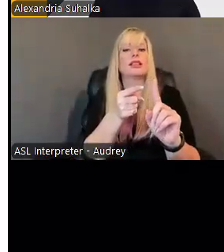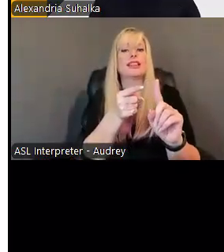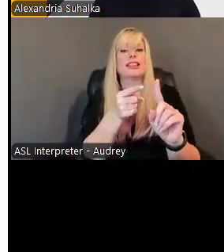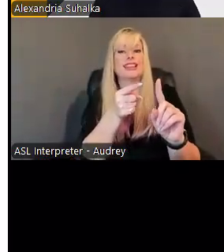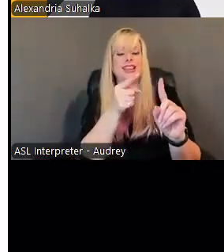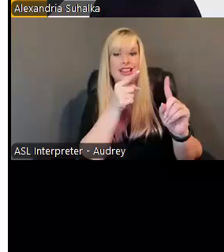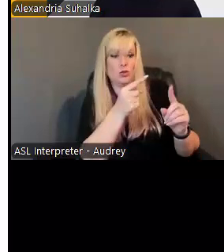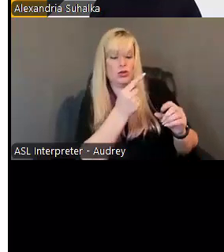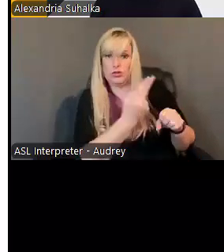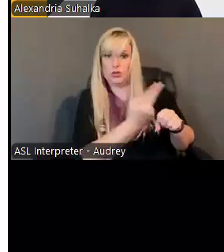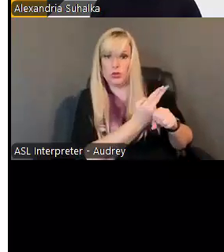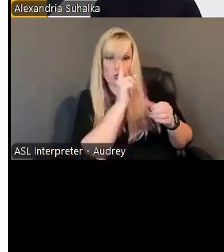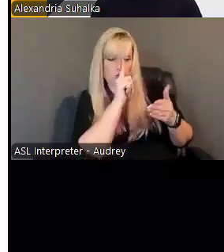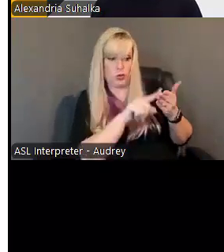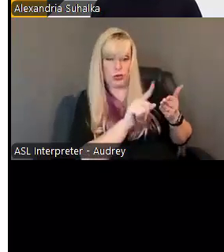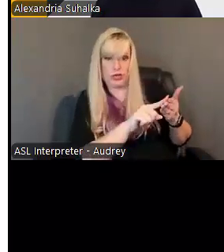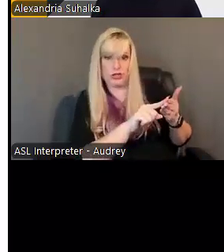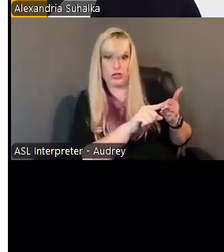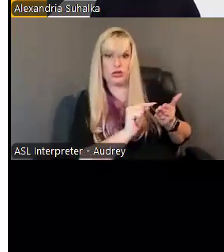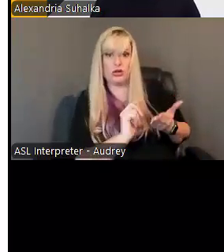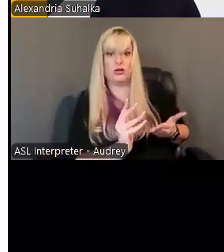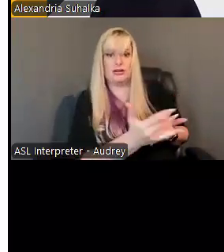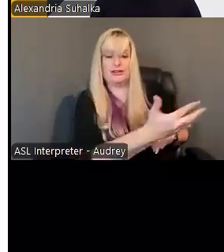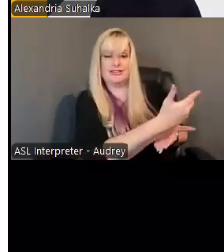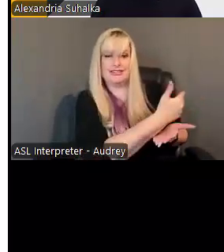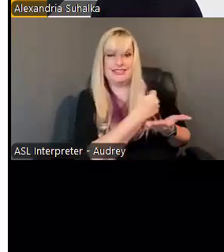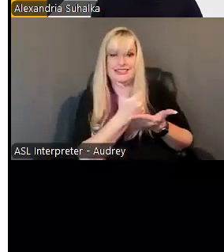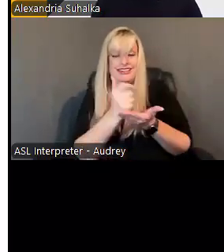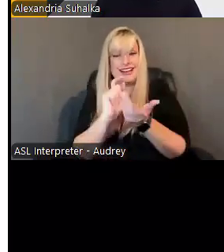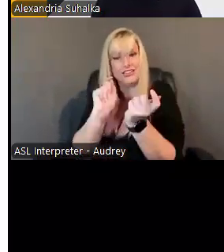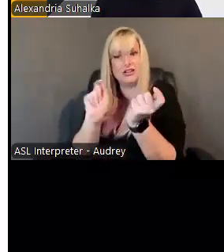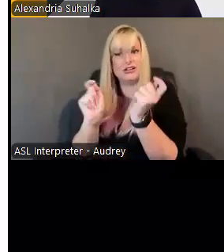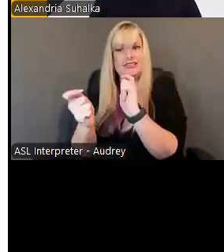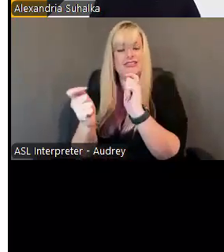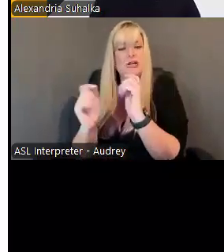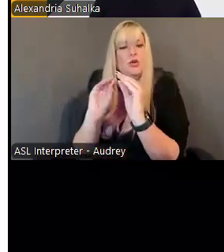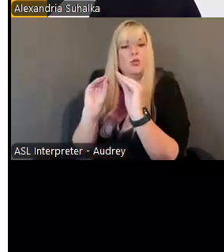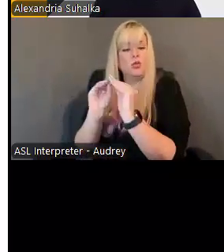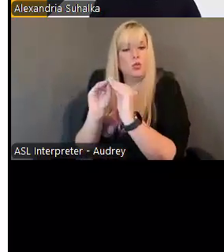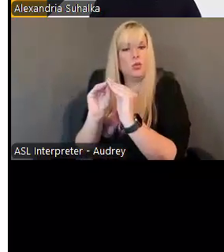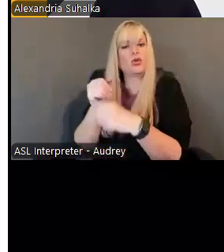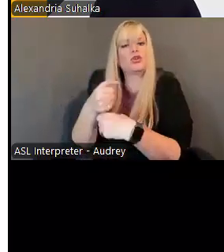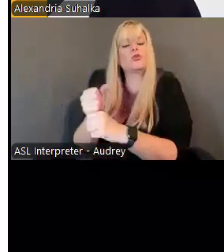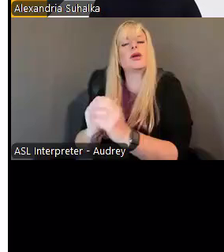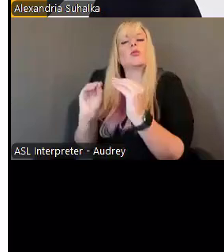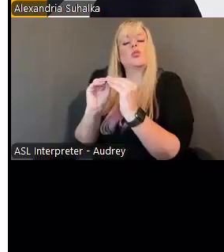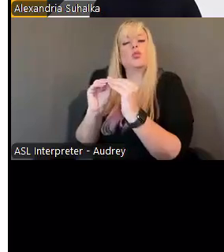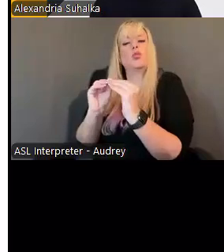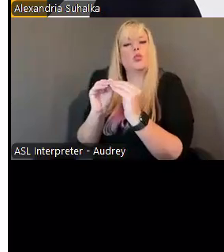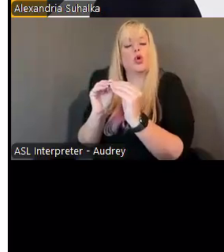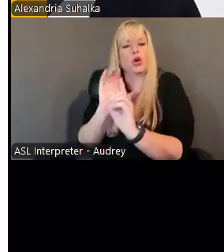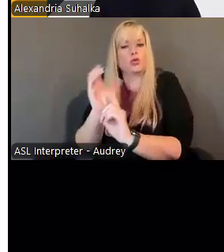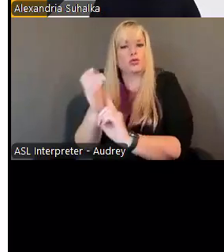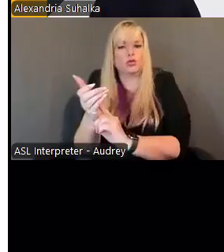we did and now further adapted to be culturally and linguistically appropriate for Hispanic and